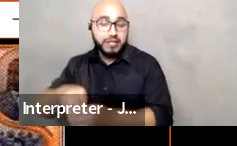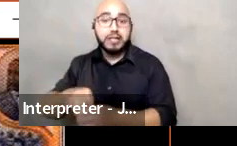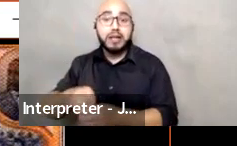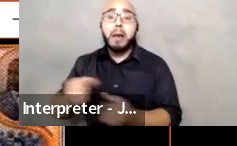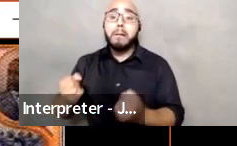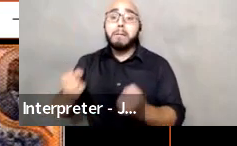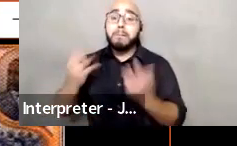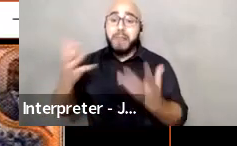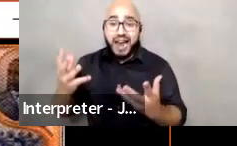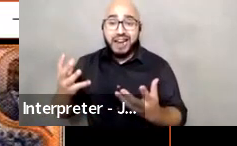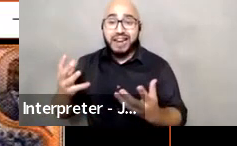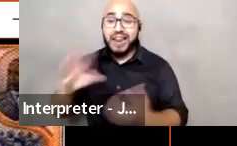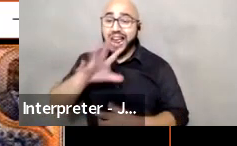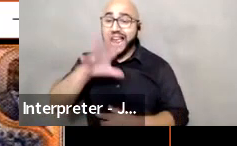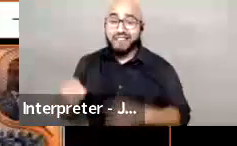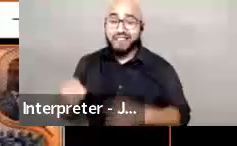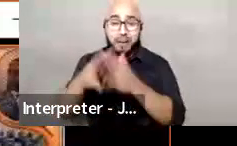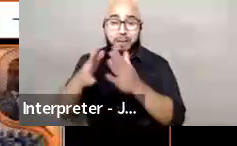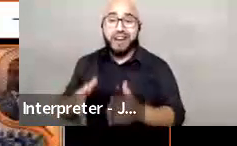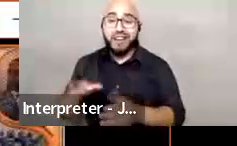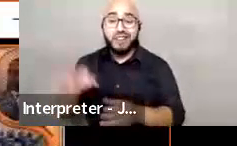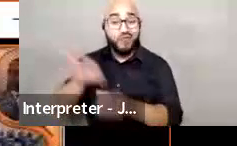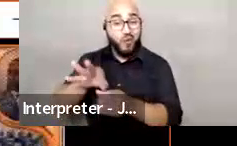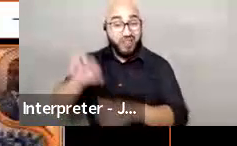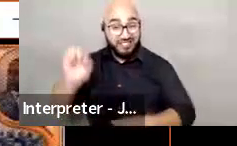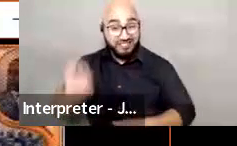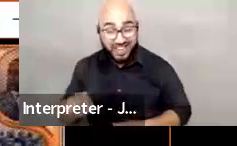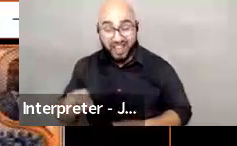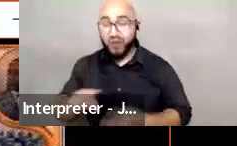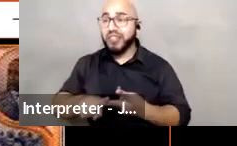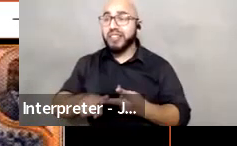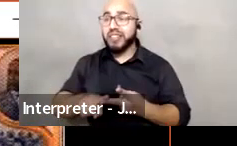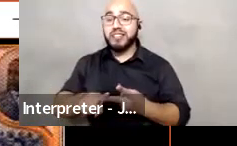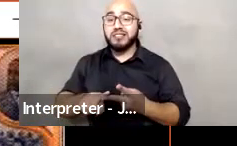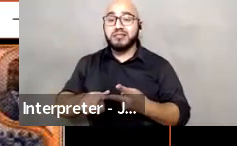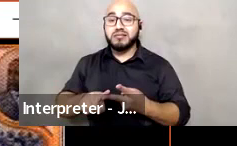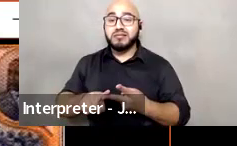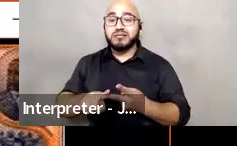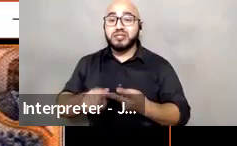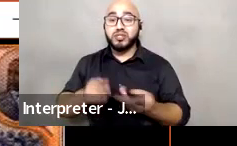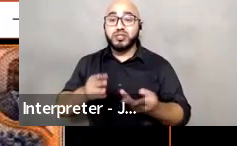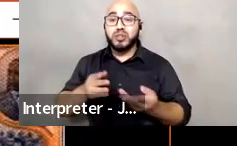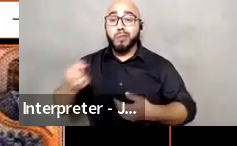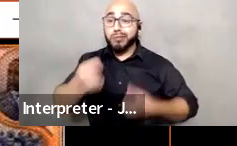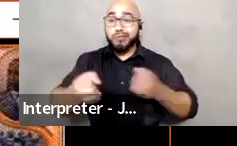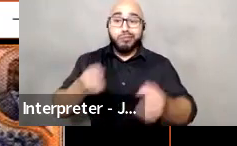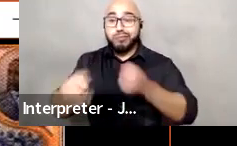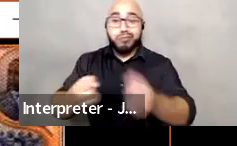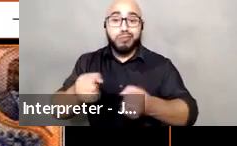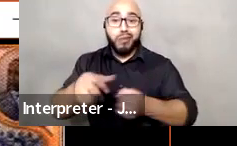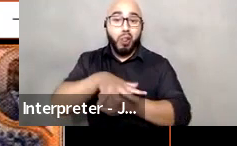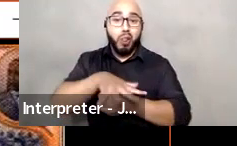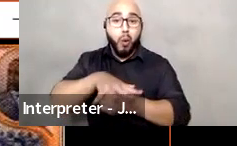Voted in the south. They served at the local level, they. Served at the. State level. They served.